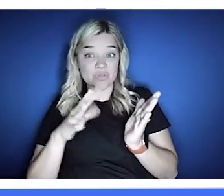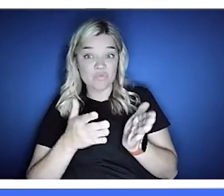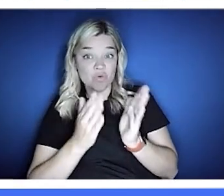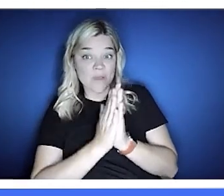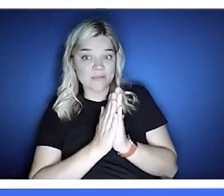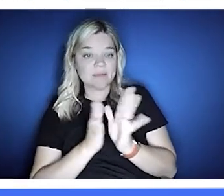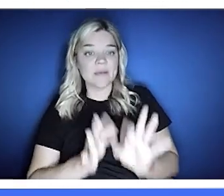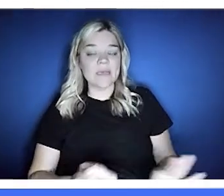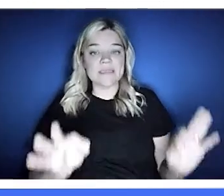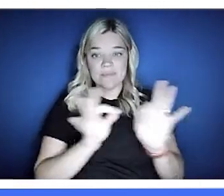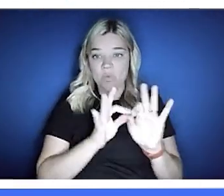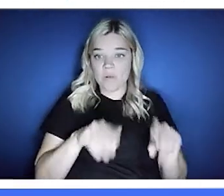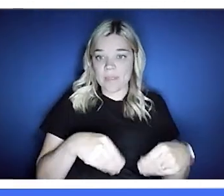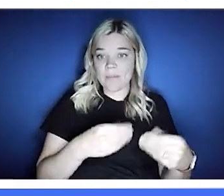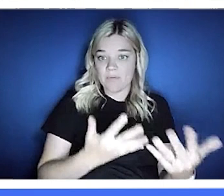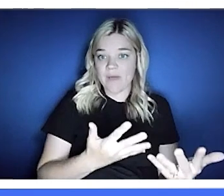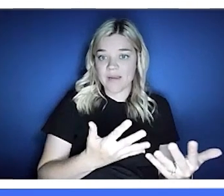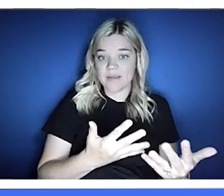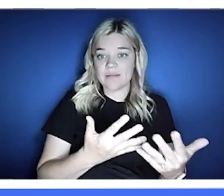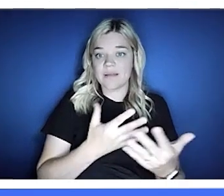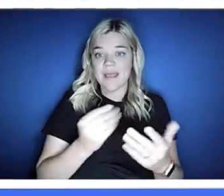that they're provided and accurate and well made.